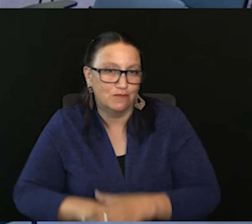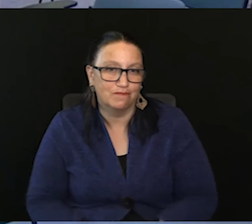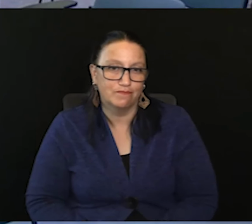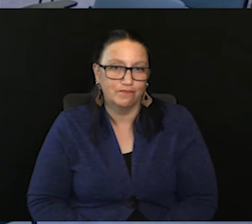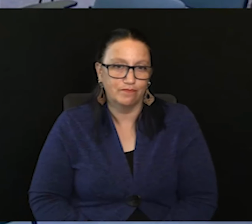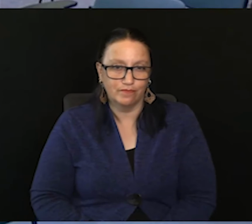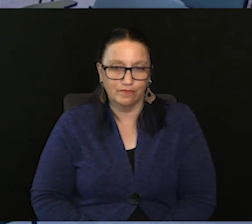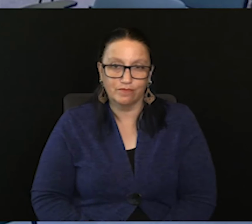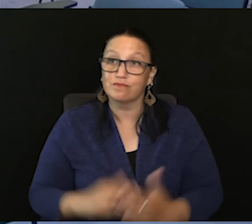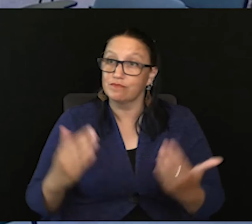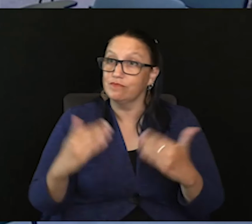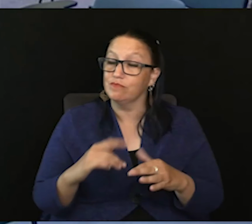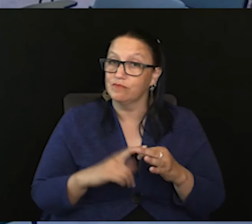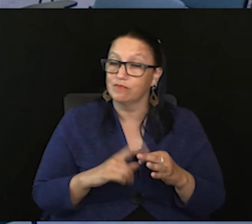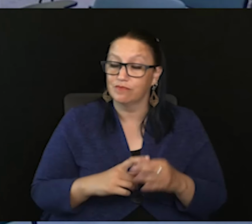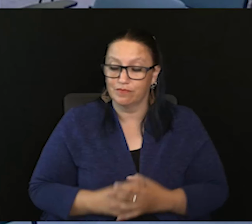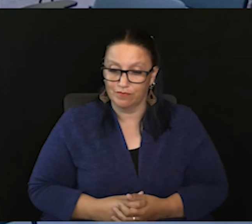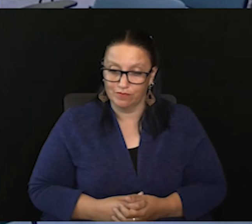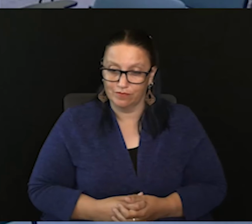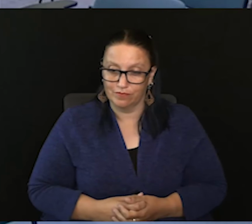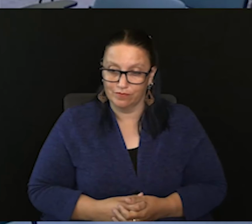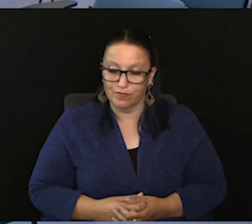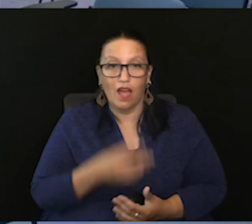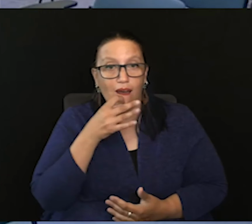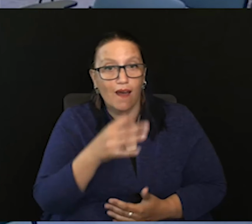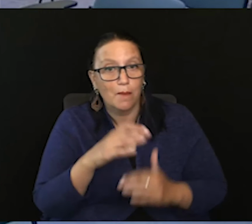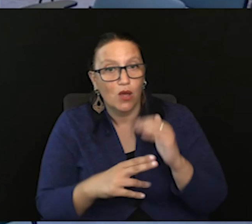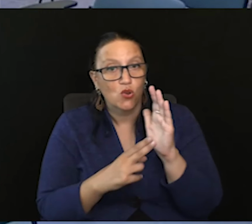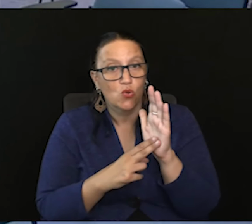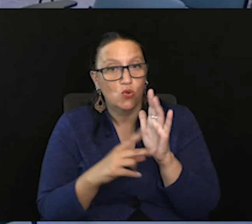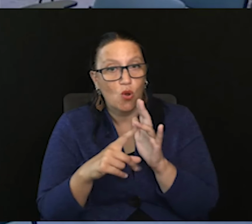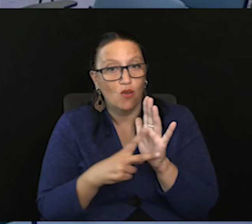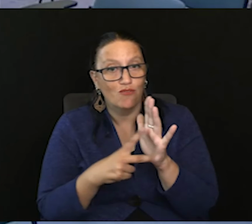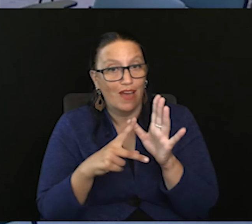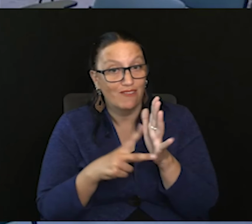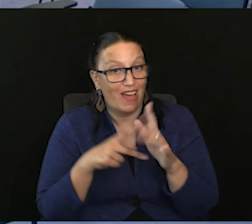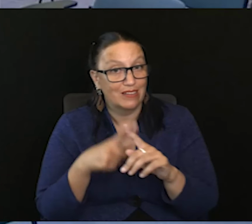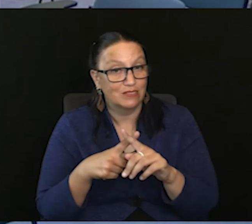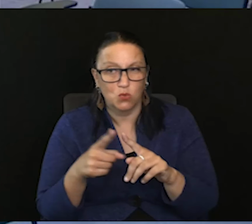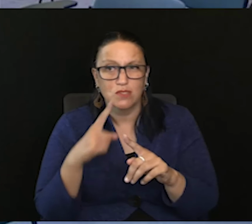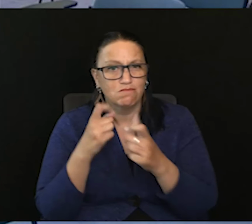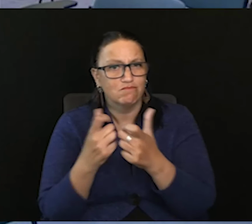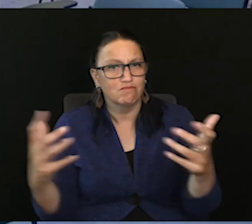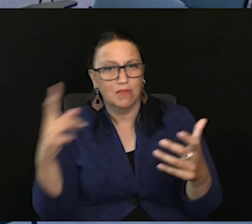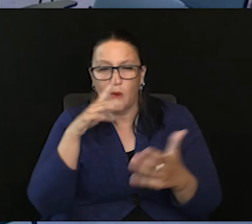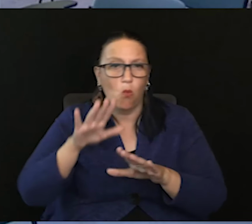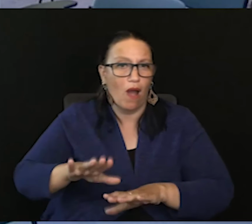So just for Novavax, you were saying, Professor Skerritt, that there might be a large number of people waiting for Novavax.